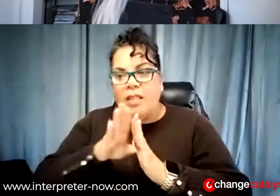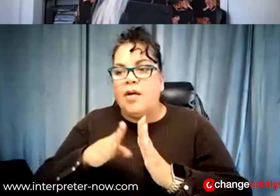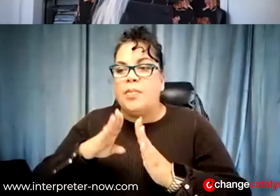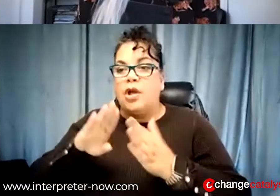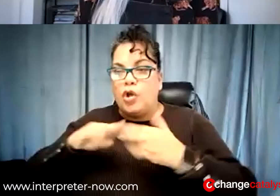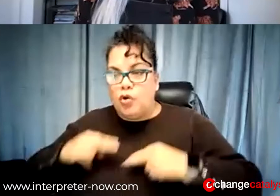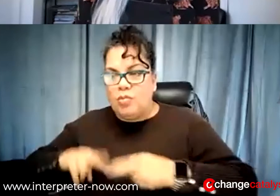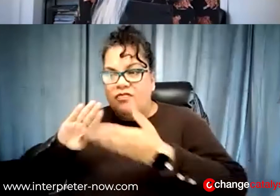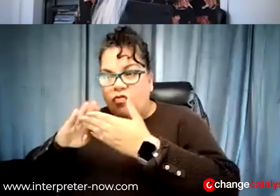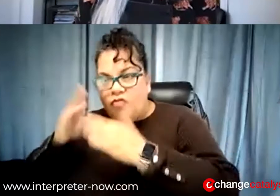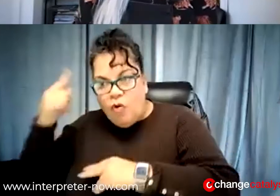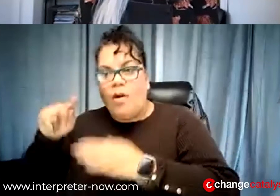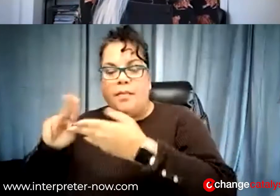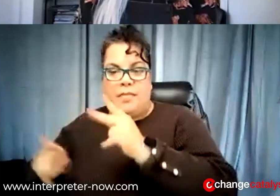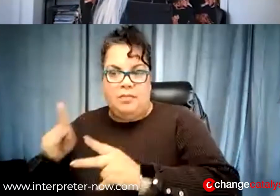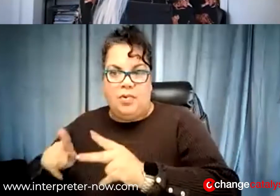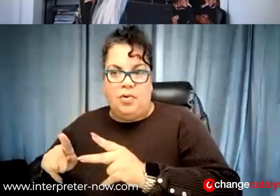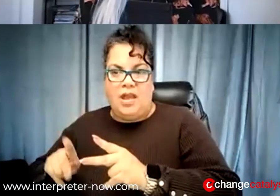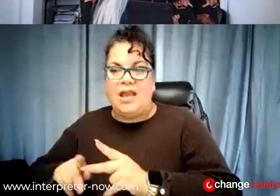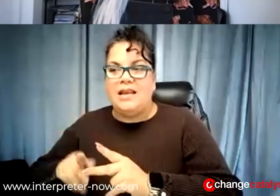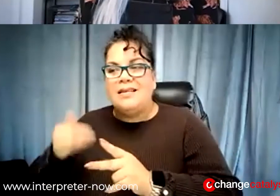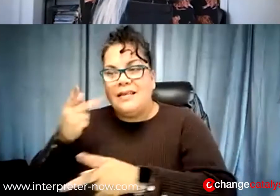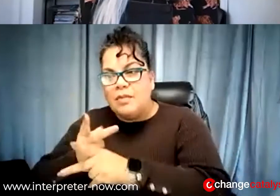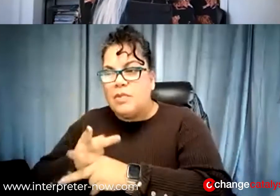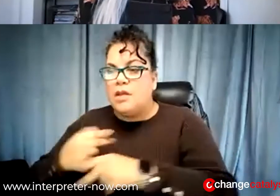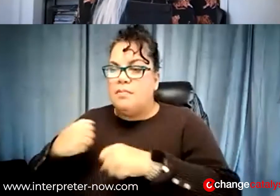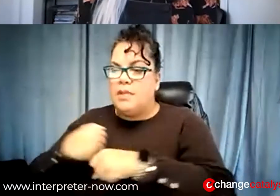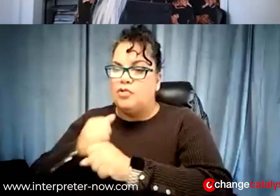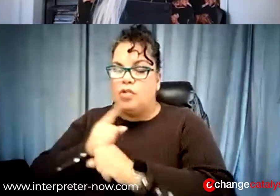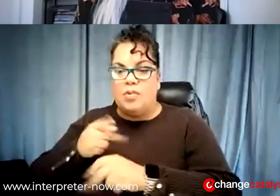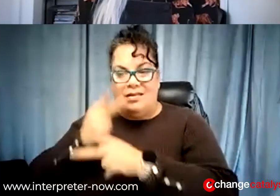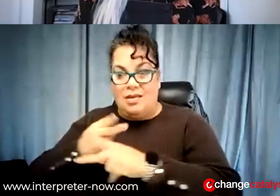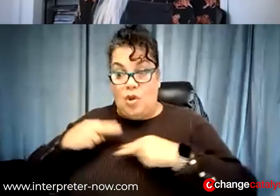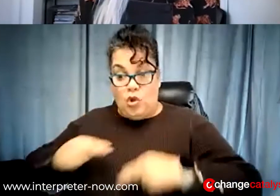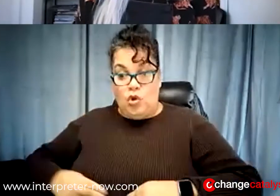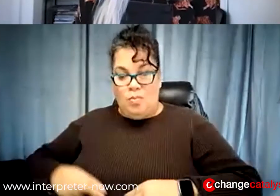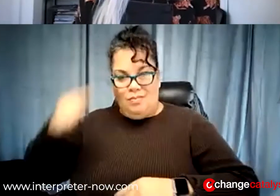And keeping that human-first mentality is really really core to being able to execute